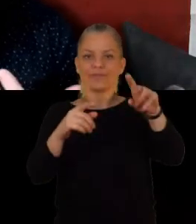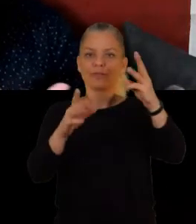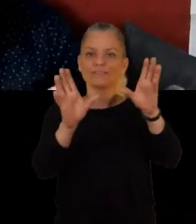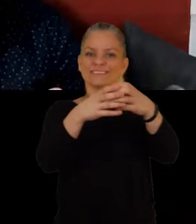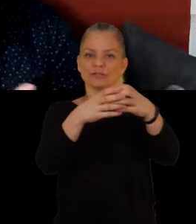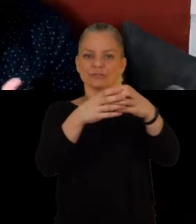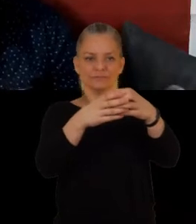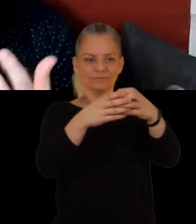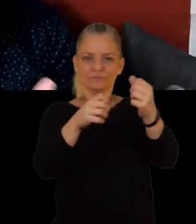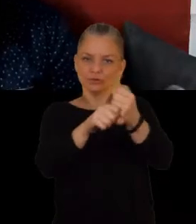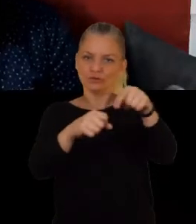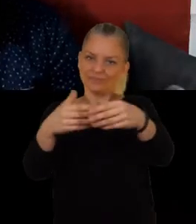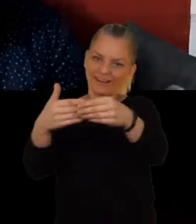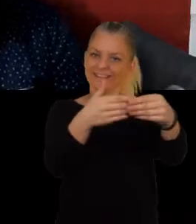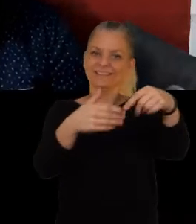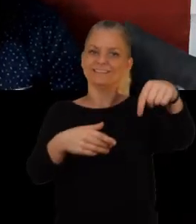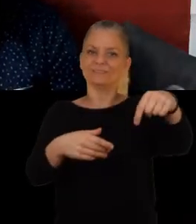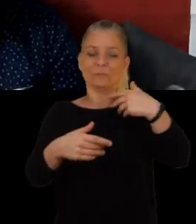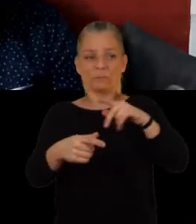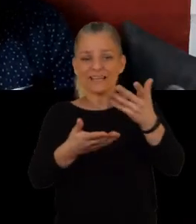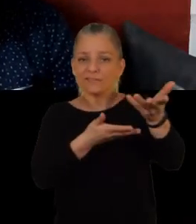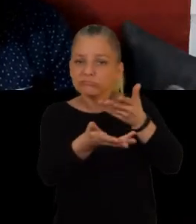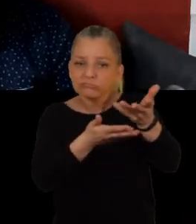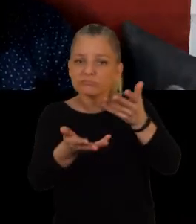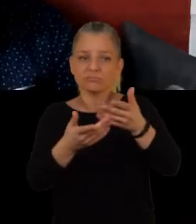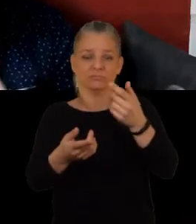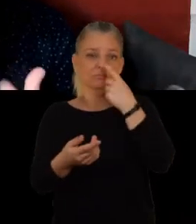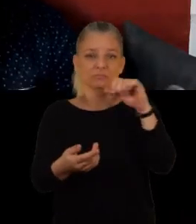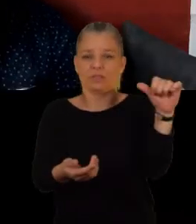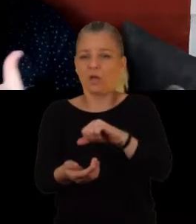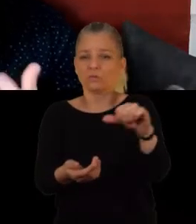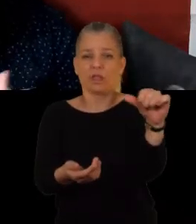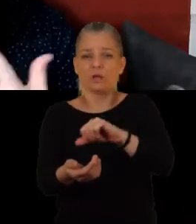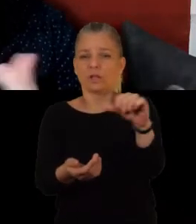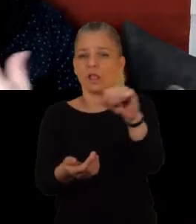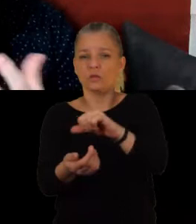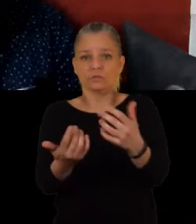sector organizations that are leading that and i think the the i've talked with that i don't